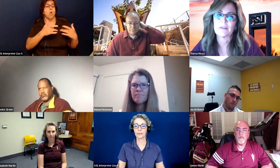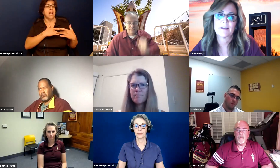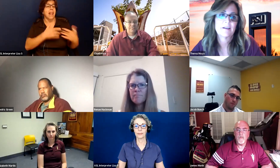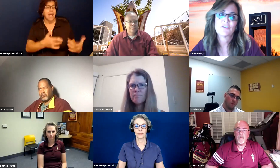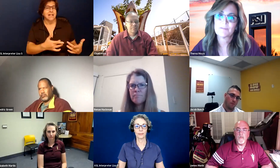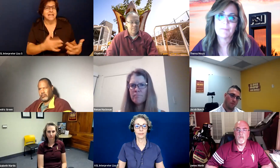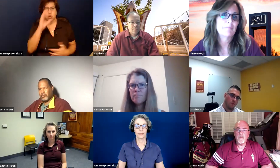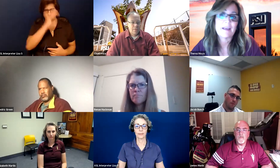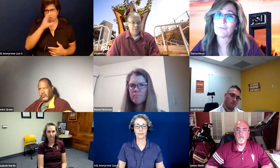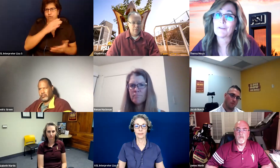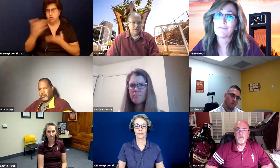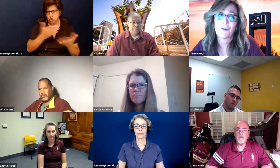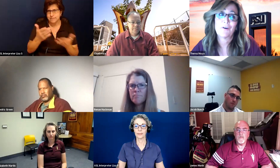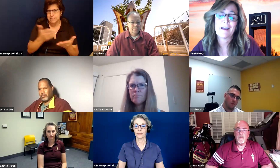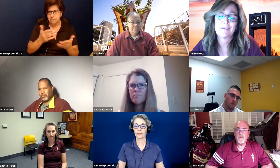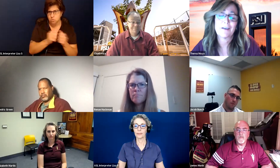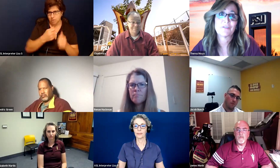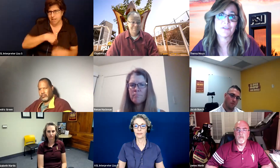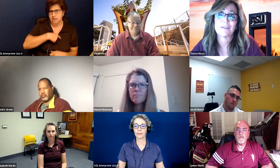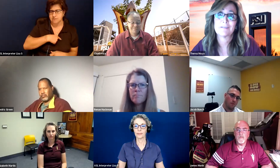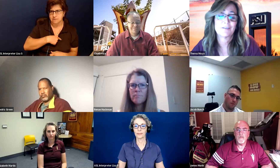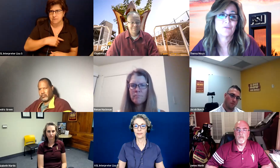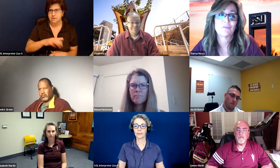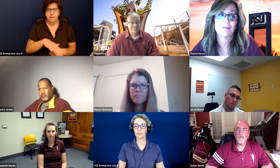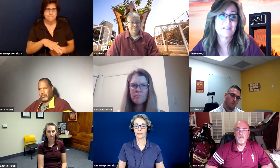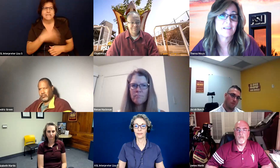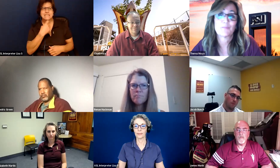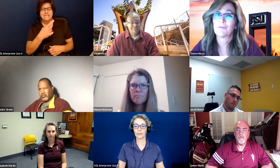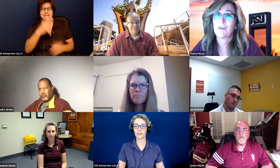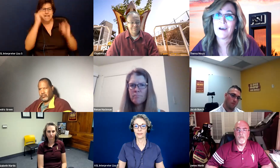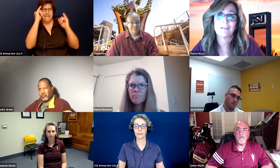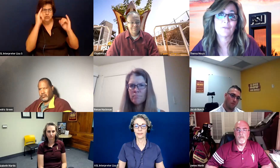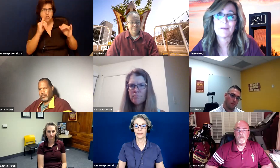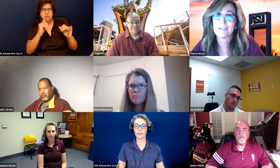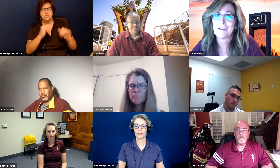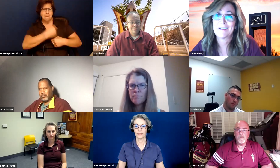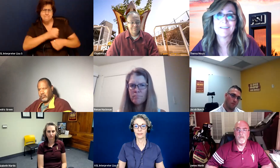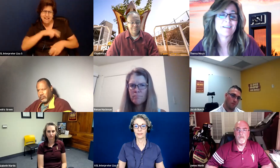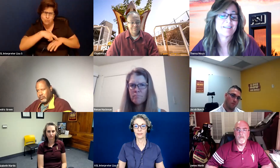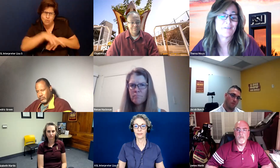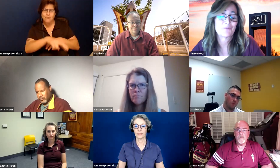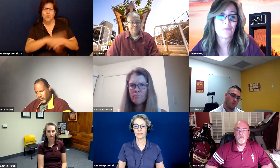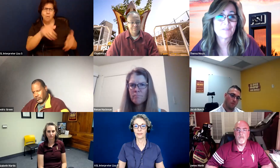but like just make the referral, tell the student to come see us, provide the website.